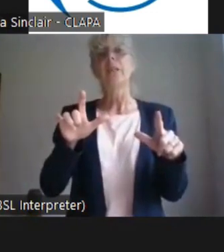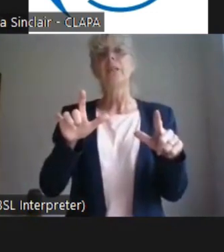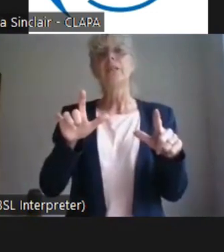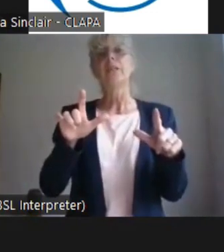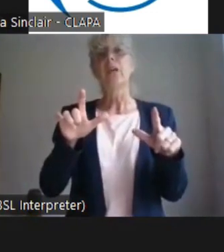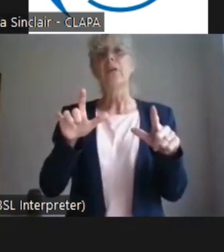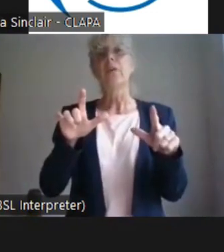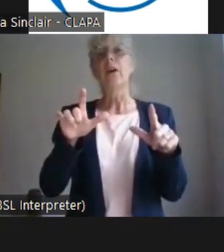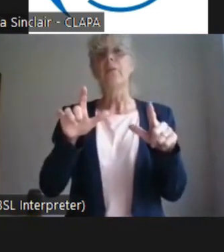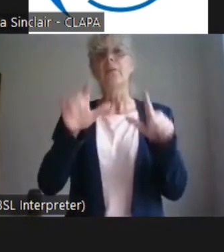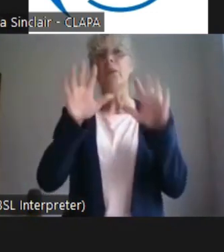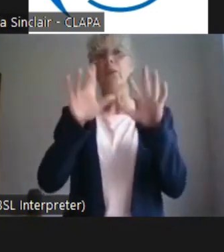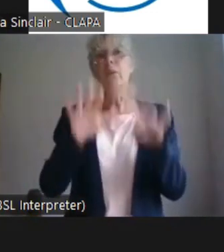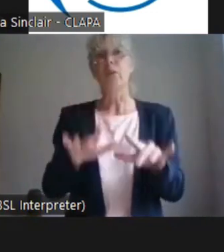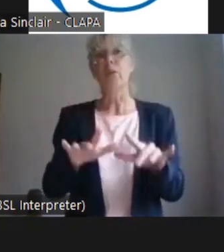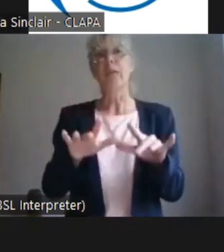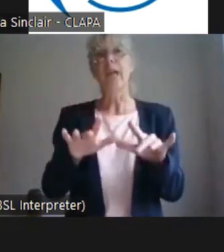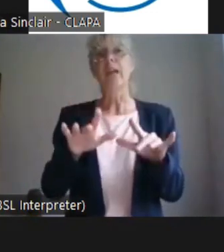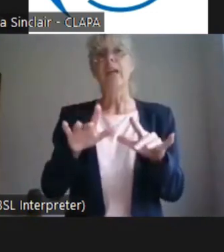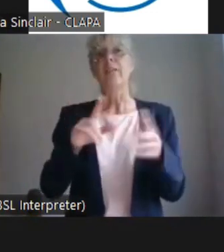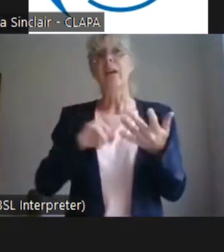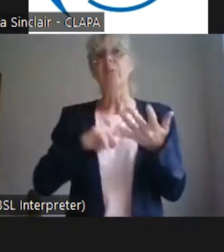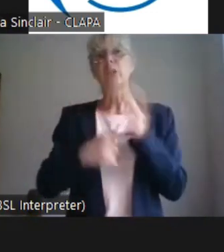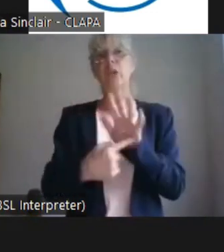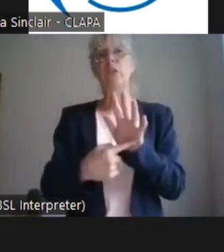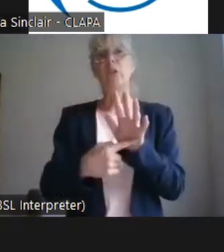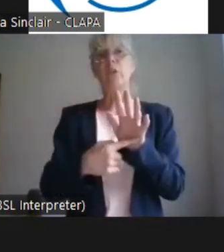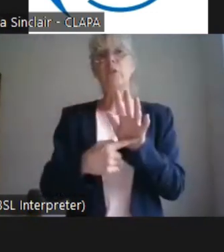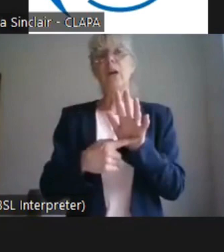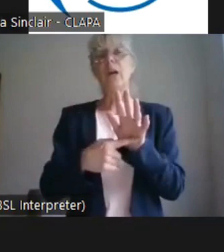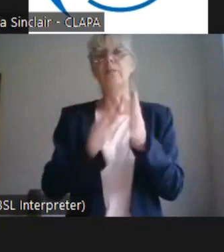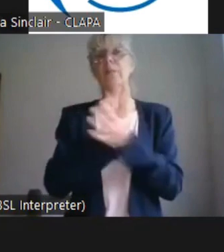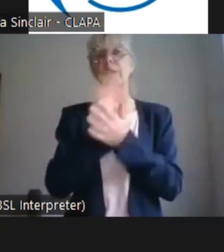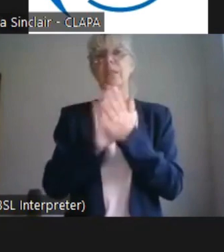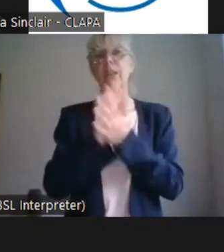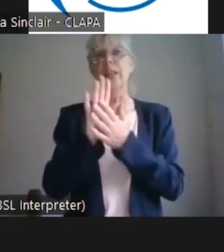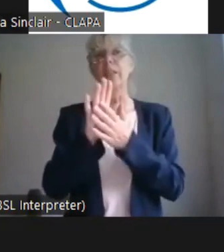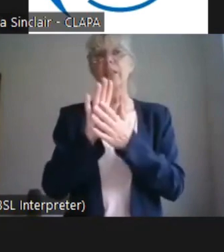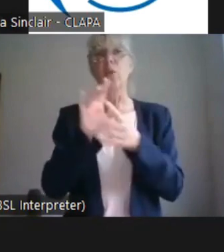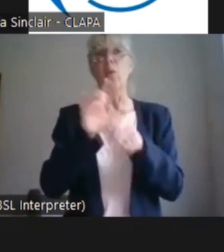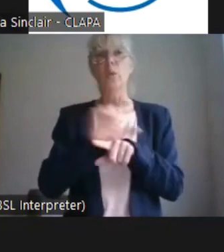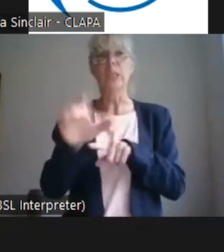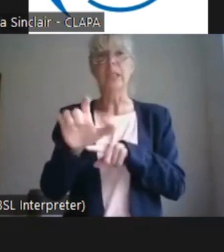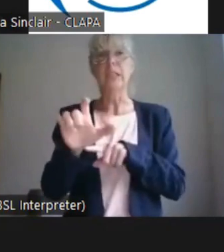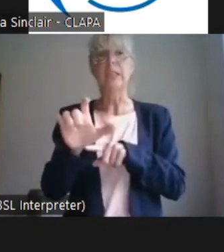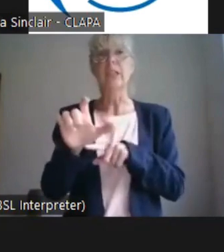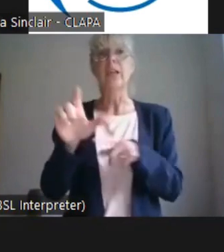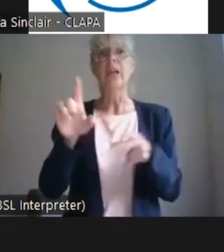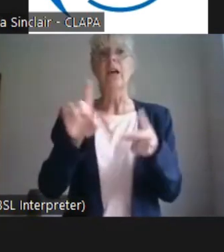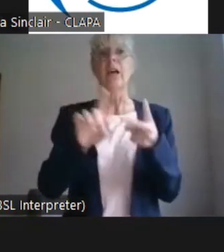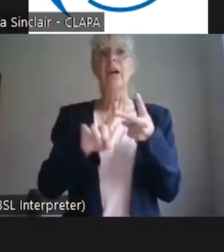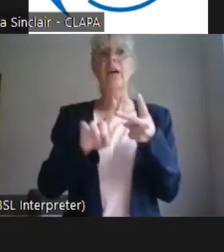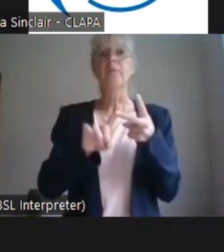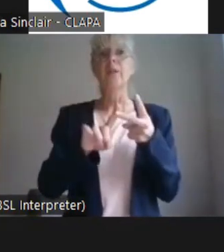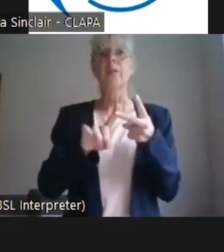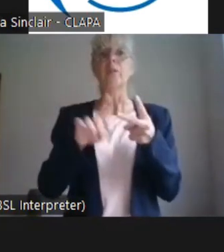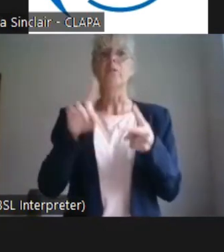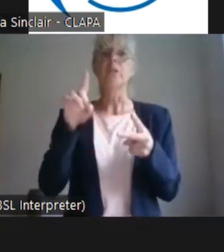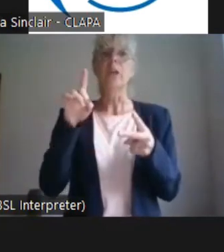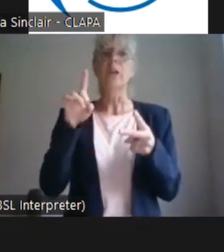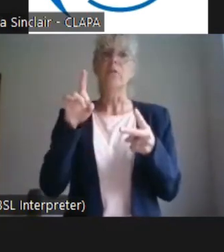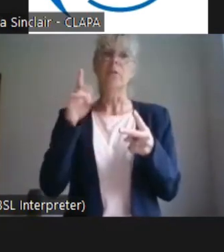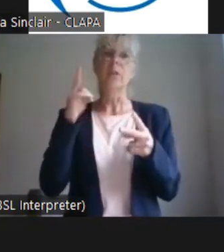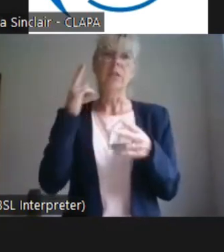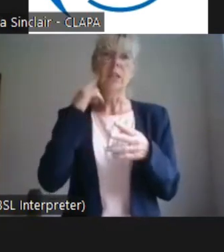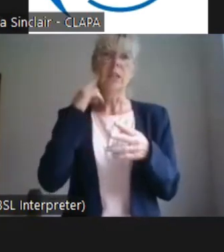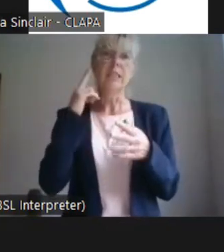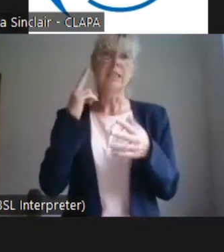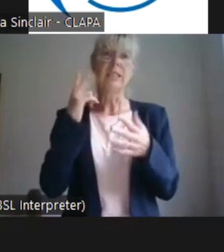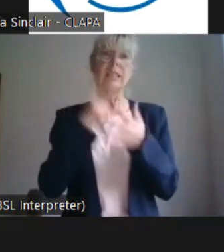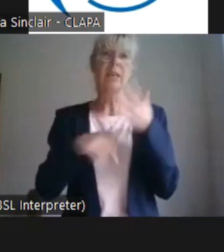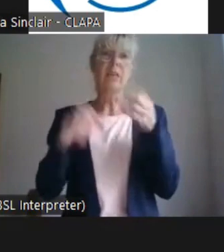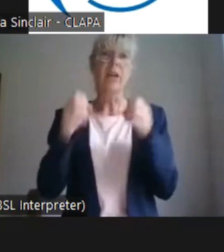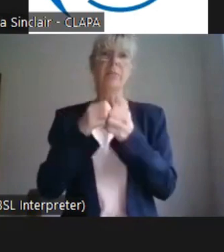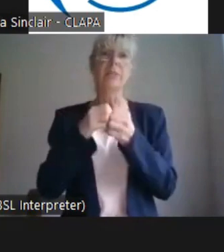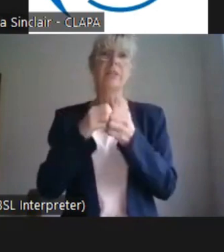um so if you look on there that will show you um sign courses um but also as I say deaf clubs